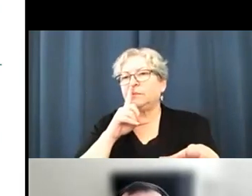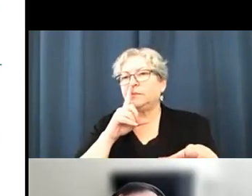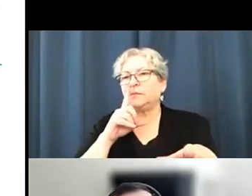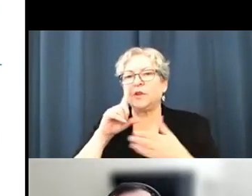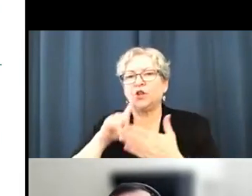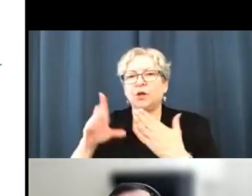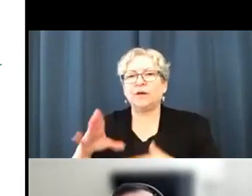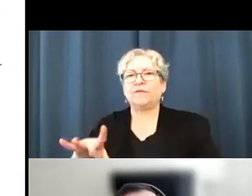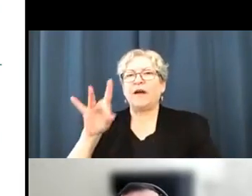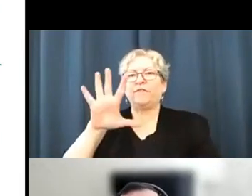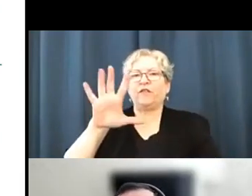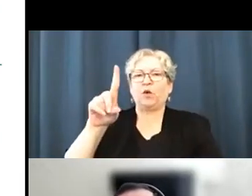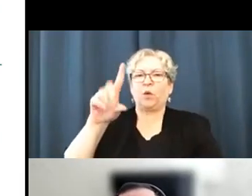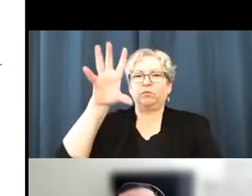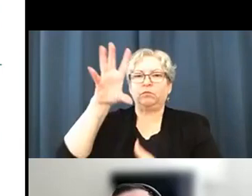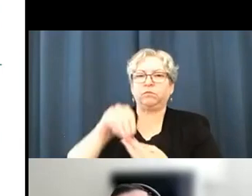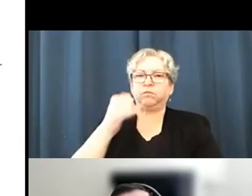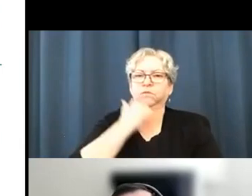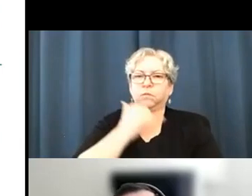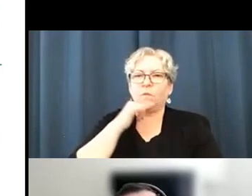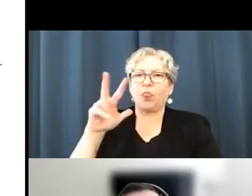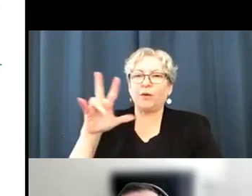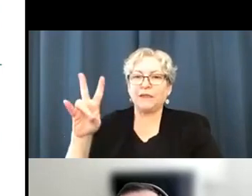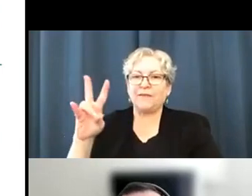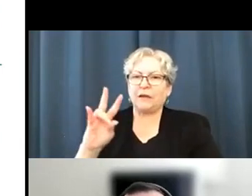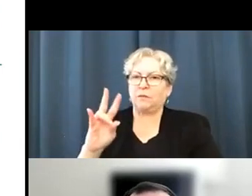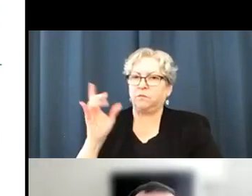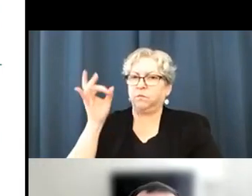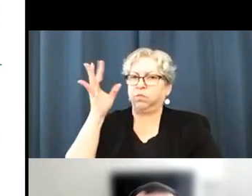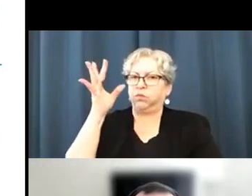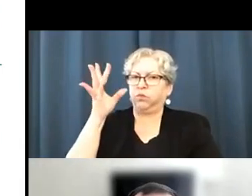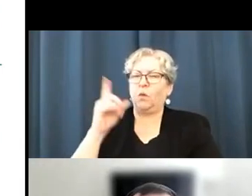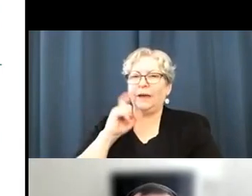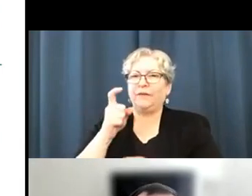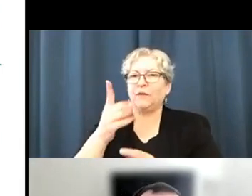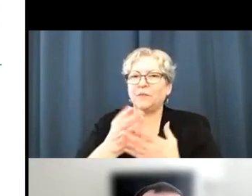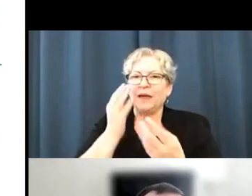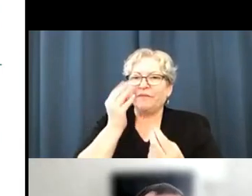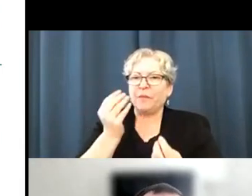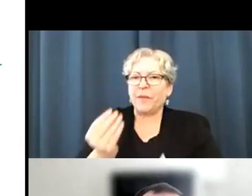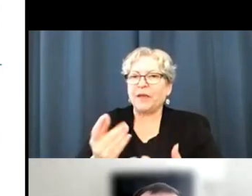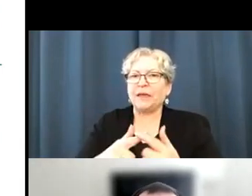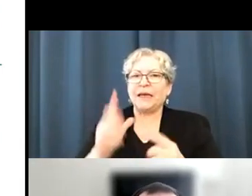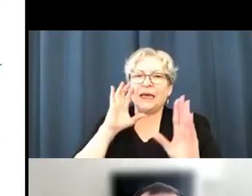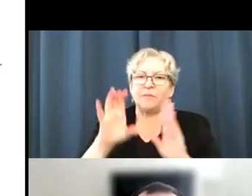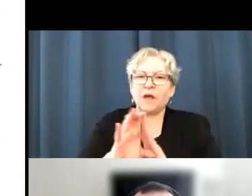we've got 51 total issues, 37 of them are critical. And it's gonna give you some information about it, like images must have alternative text form,